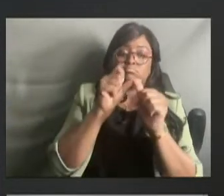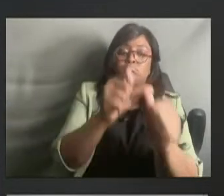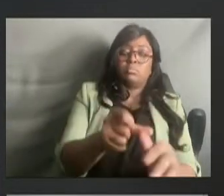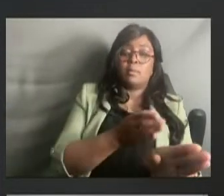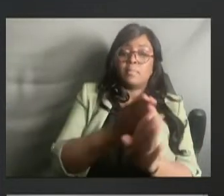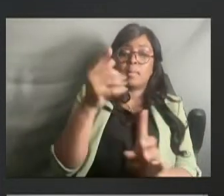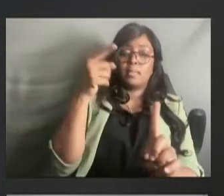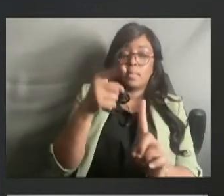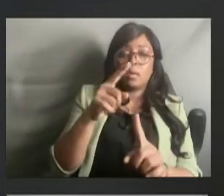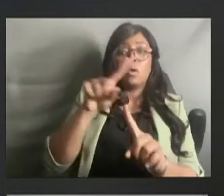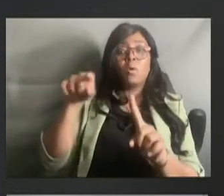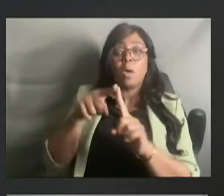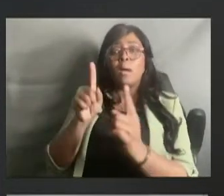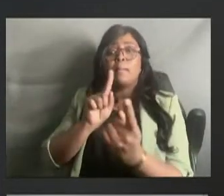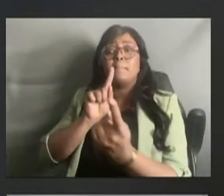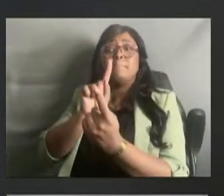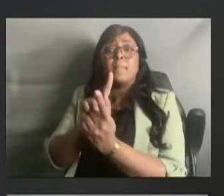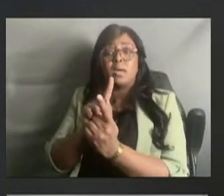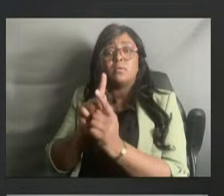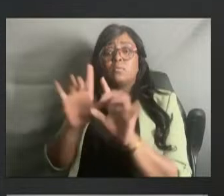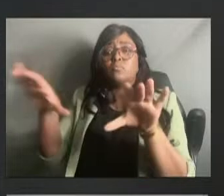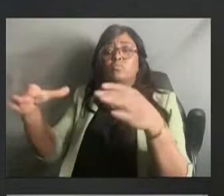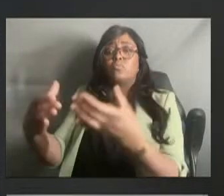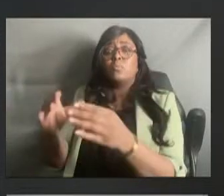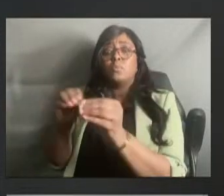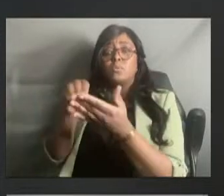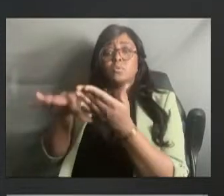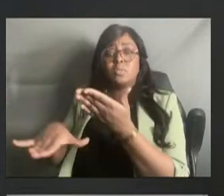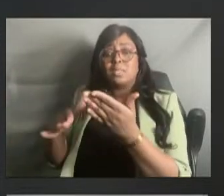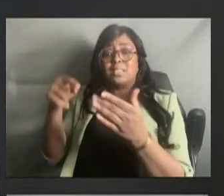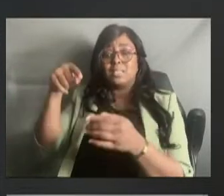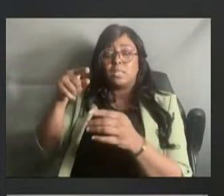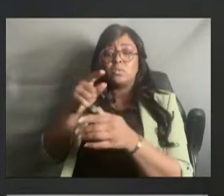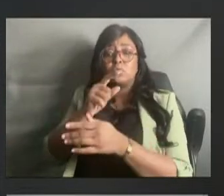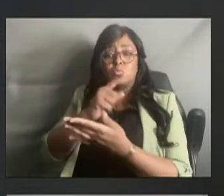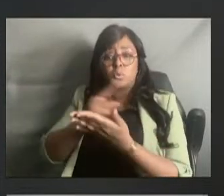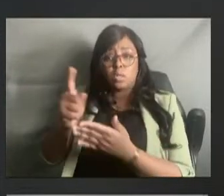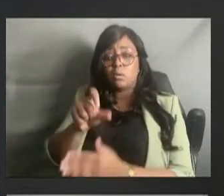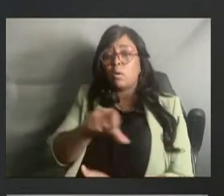goal here is to keep the main thing the main thing. And when